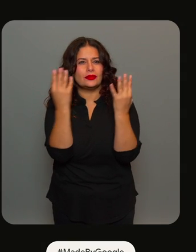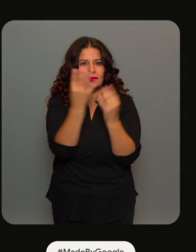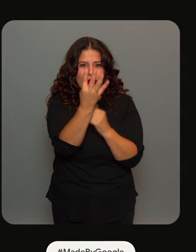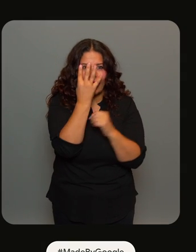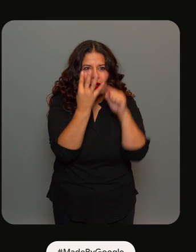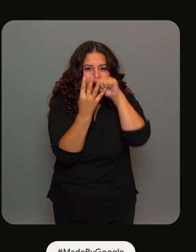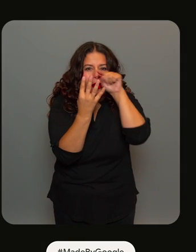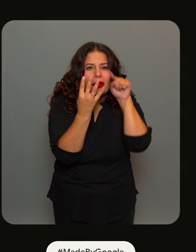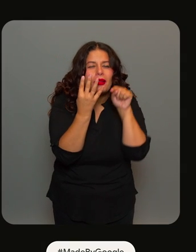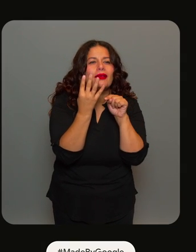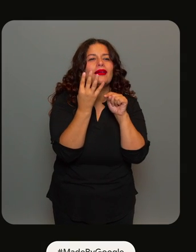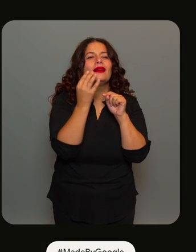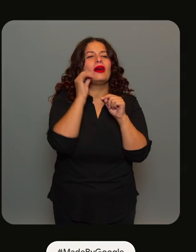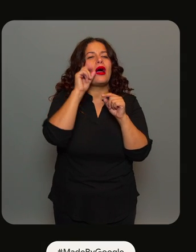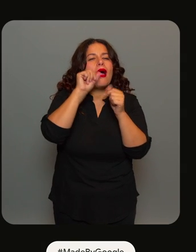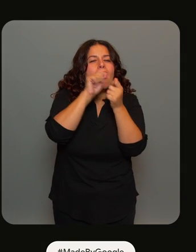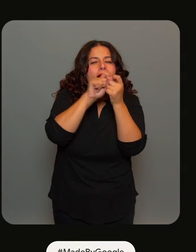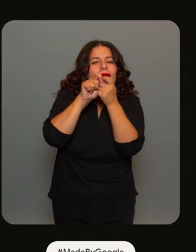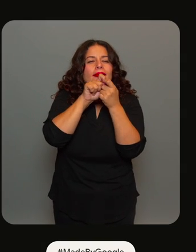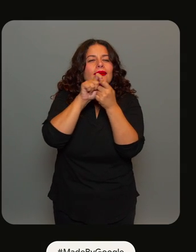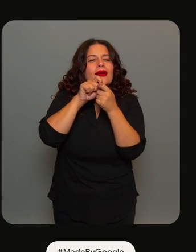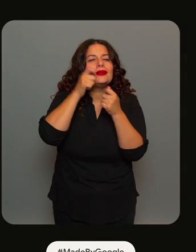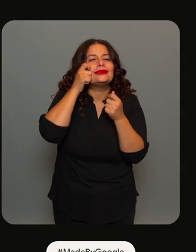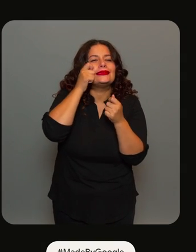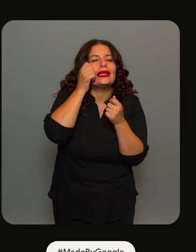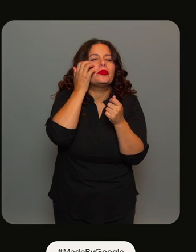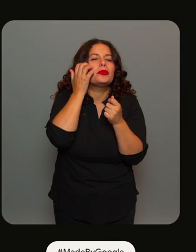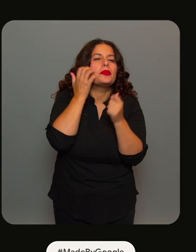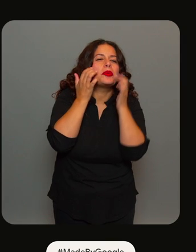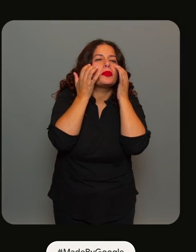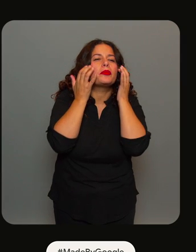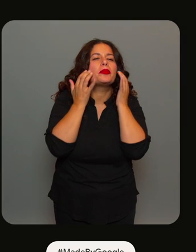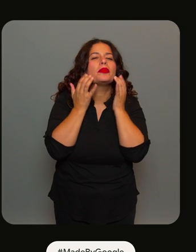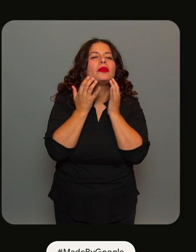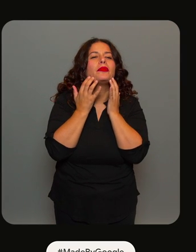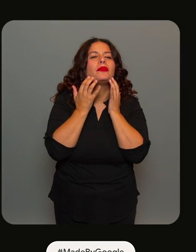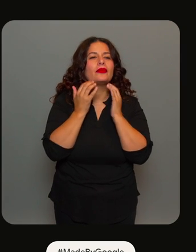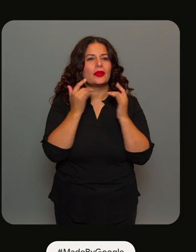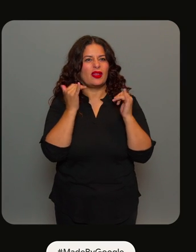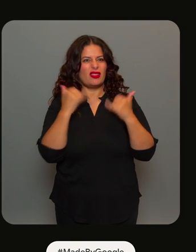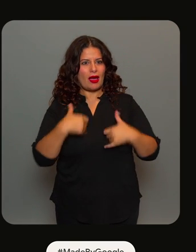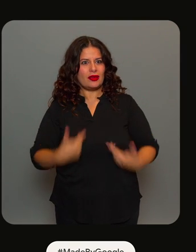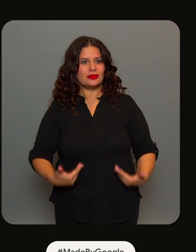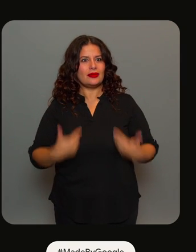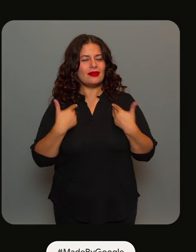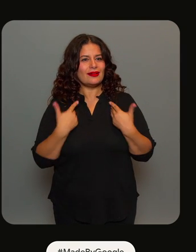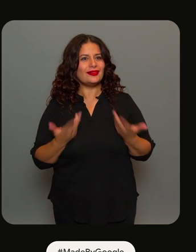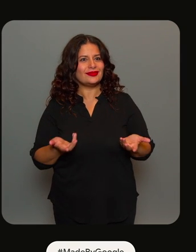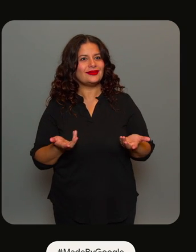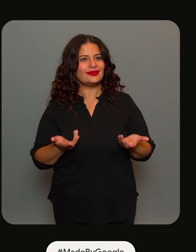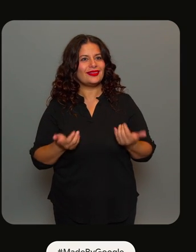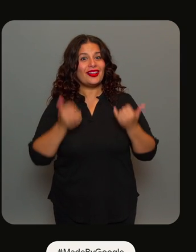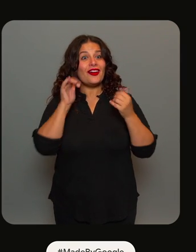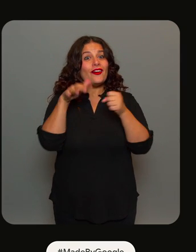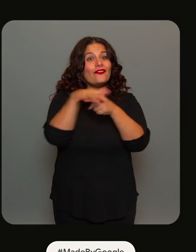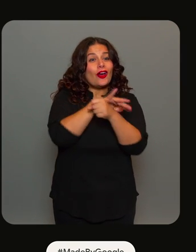details of what makes us, us, in full sharpness and vibrant color.